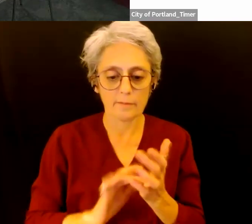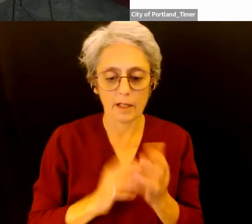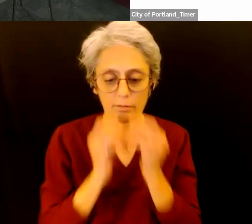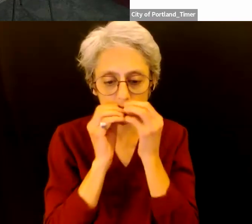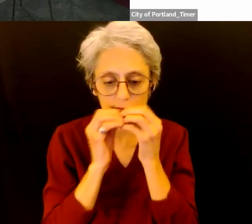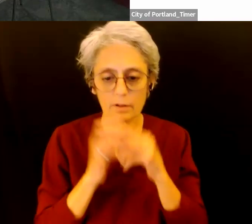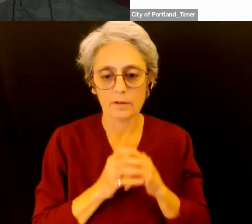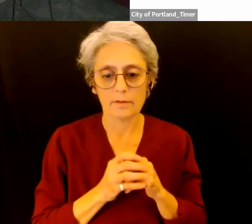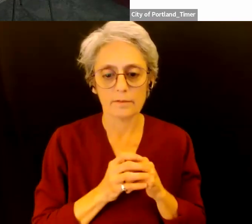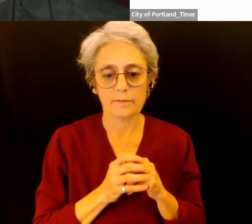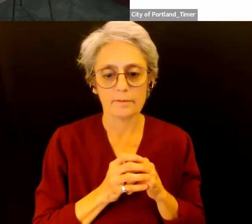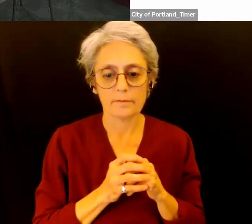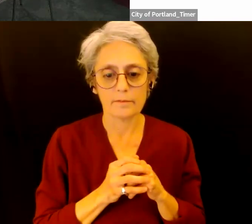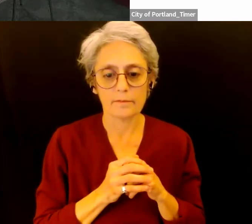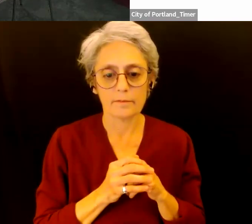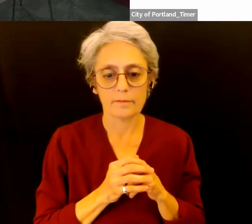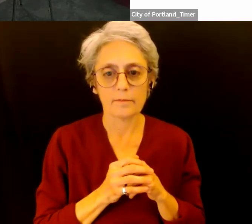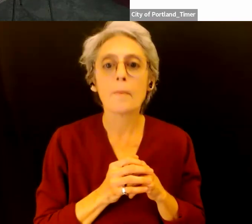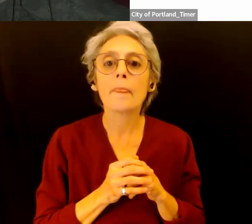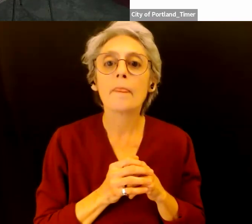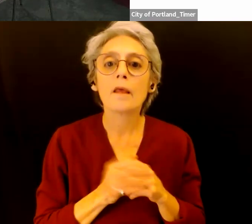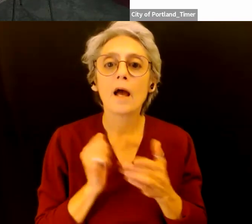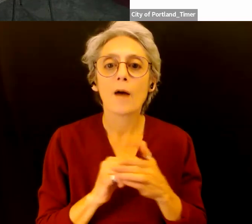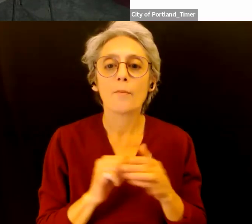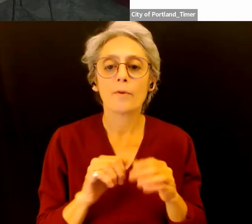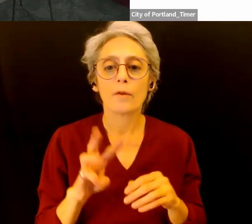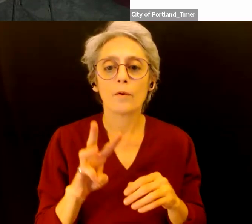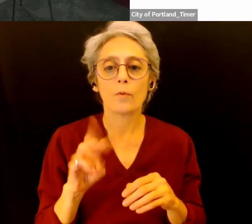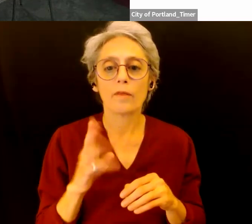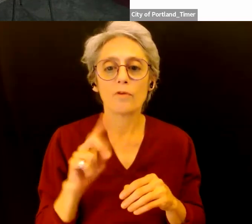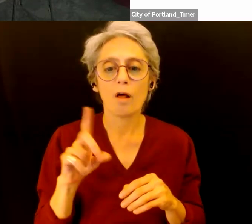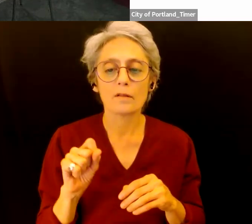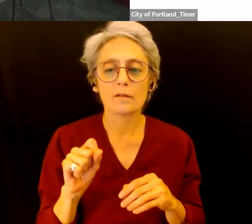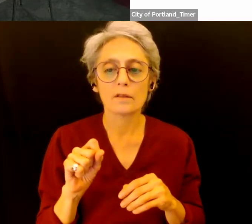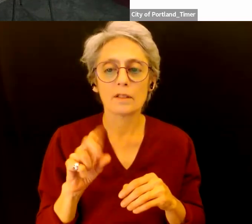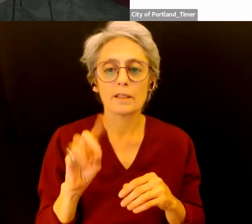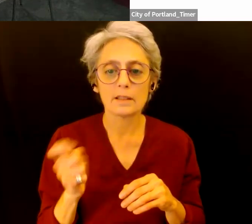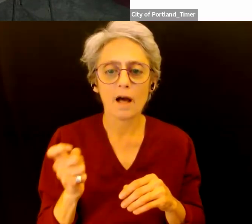To help withdrawals and getting them to a detox clinic that will break the cycle of the opioid usage.